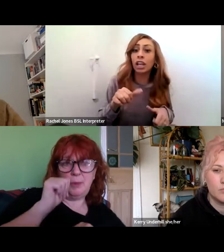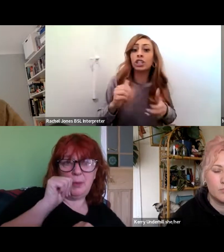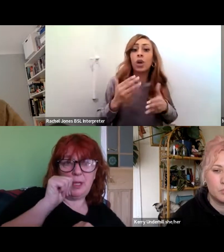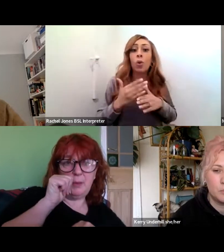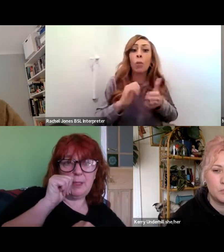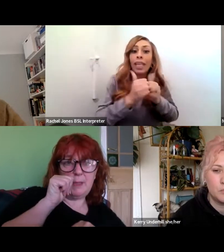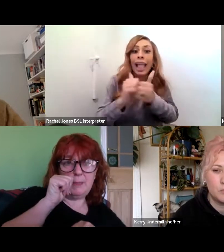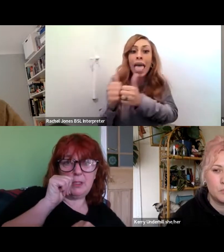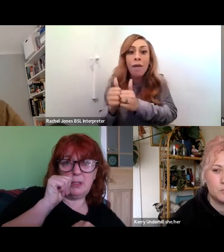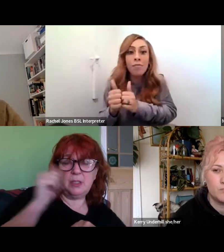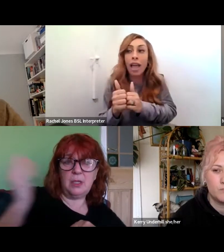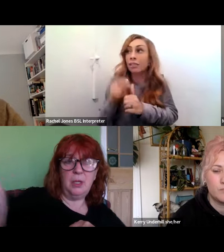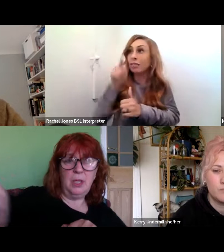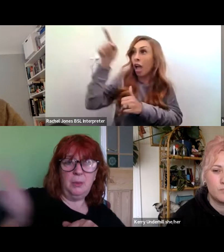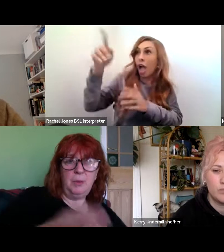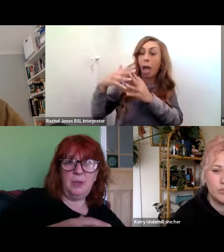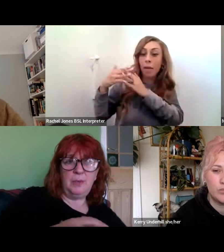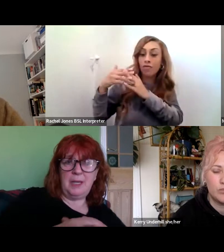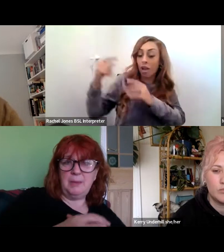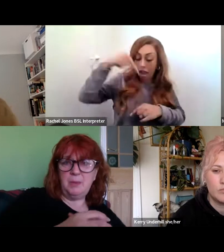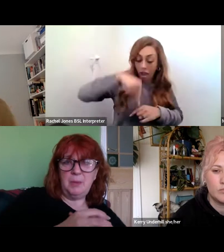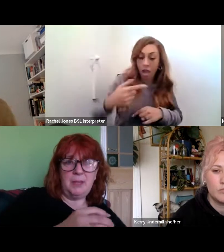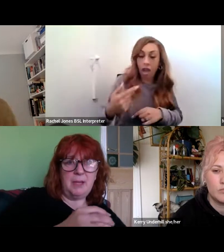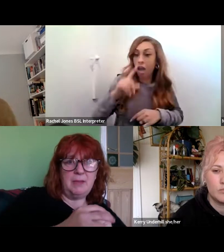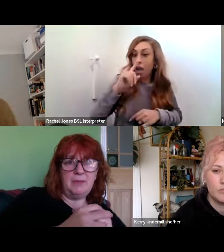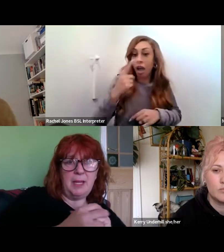that we wouldn't otherwise have been able to do. So we wouldn't have been able to work with Kerry